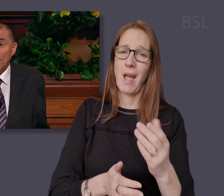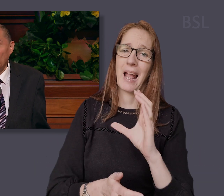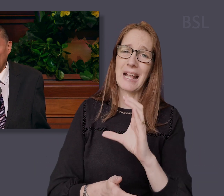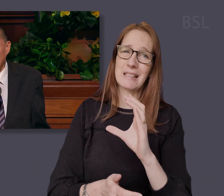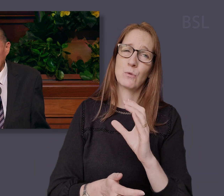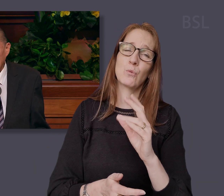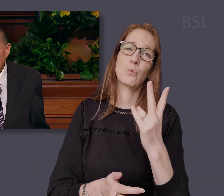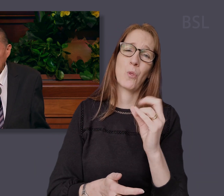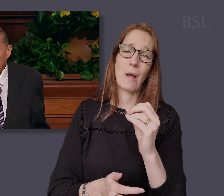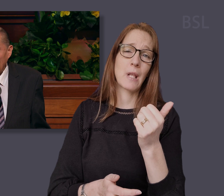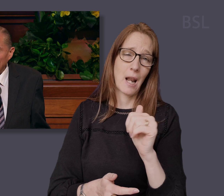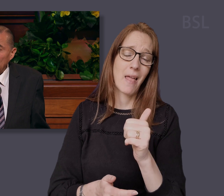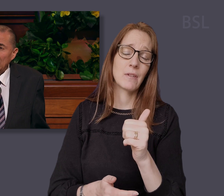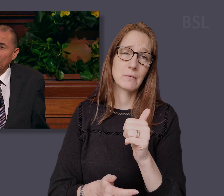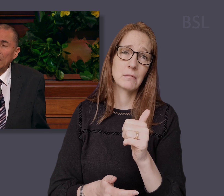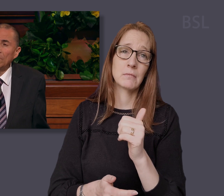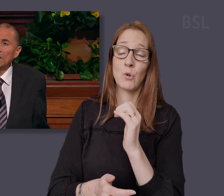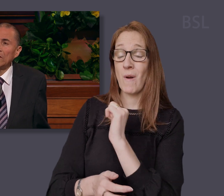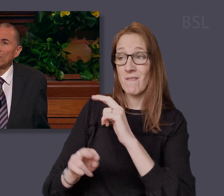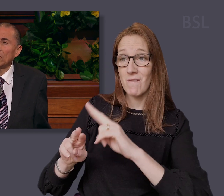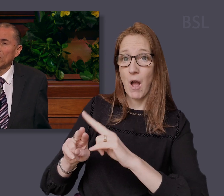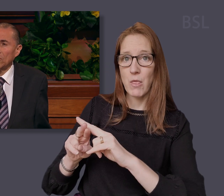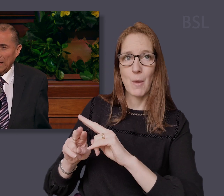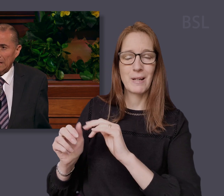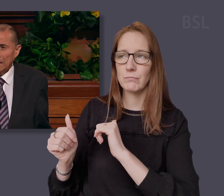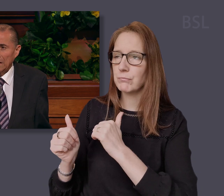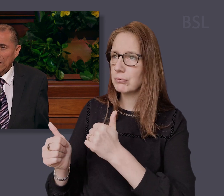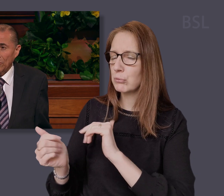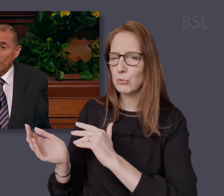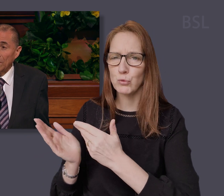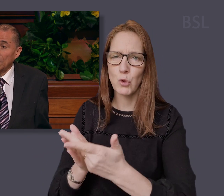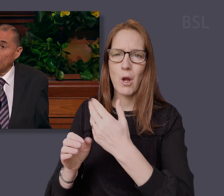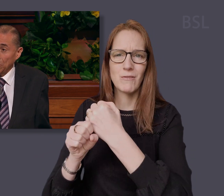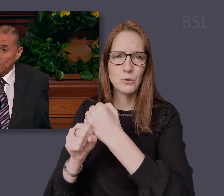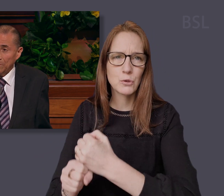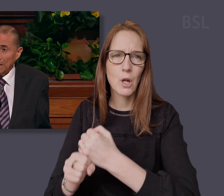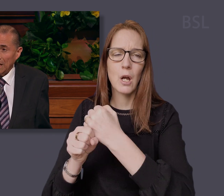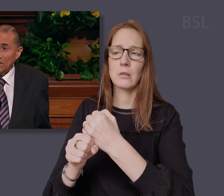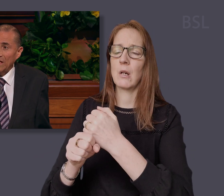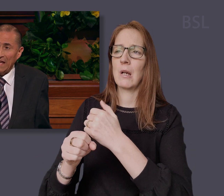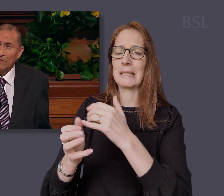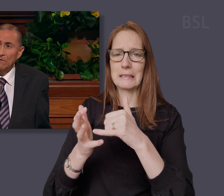Her father had been a faithful leader in his stake, serving as a bishop and as a counselor